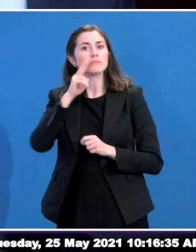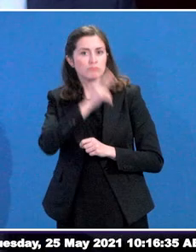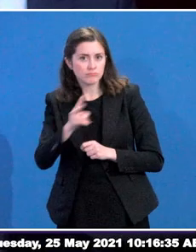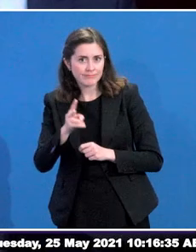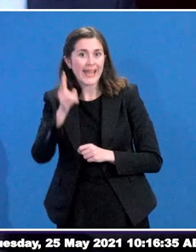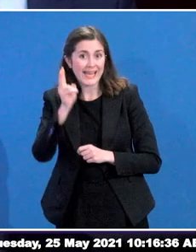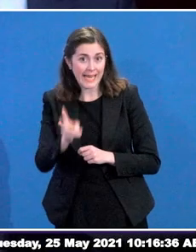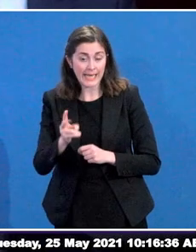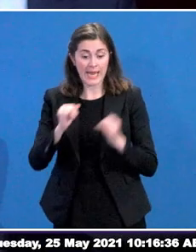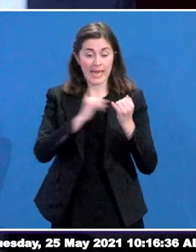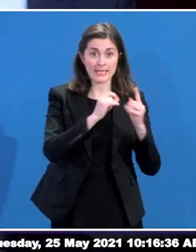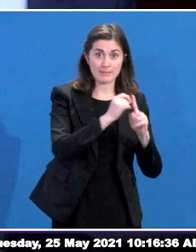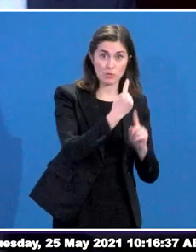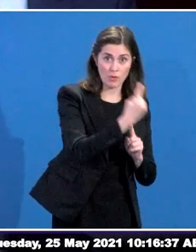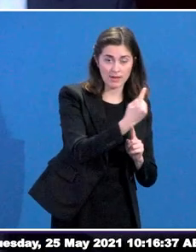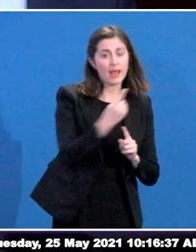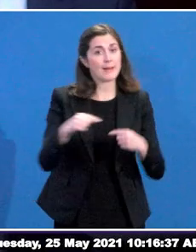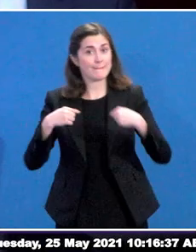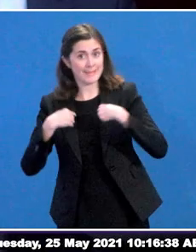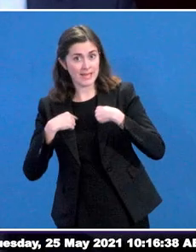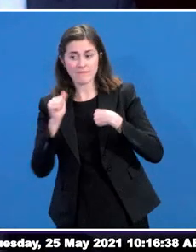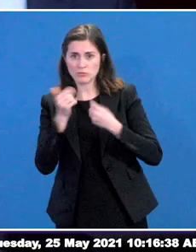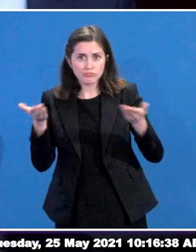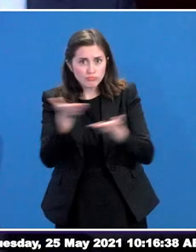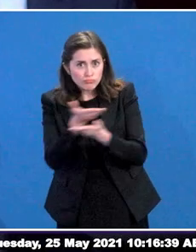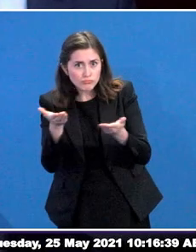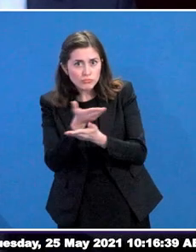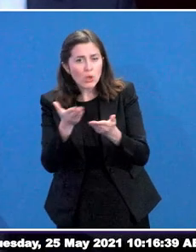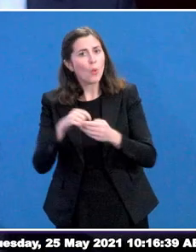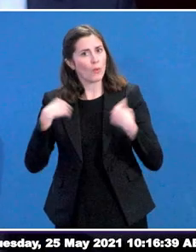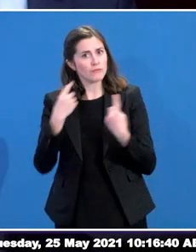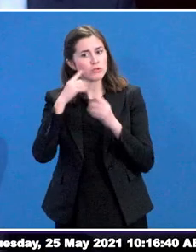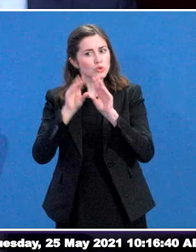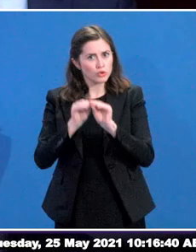and I have discussed your complaints and addressed the steps that need to be followed.